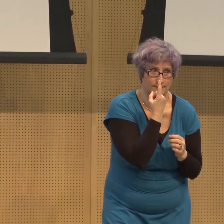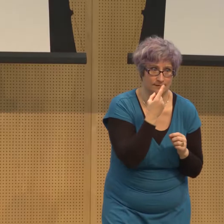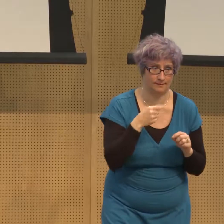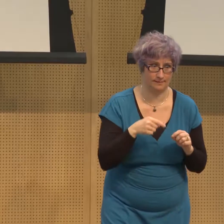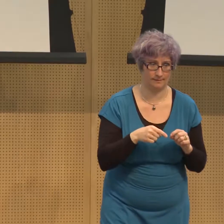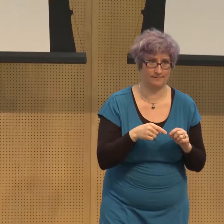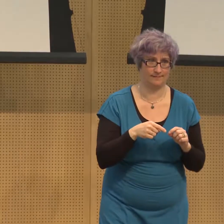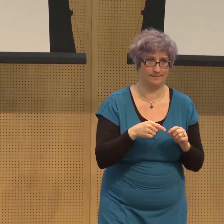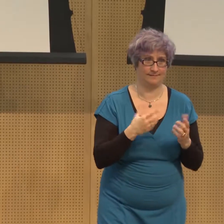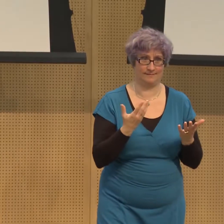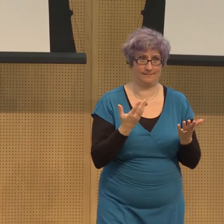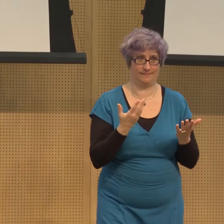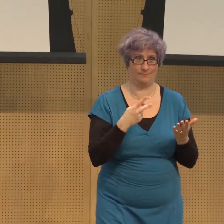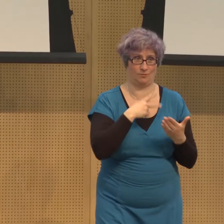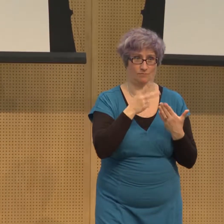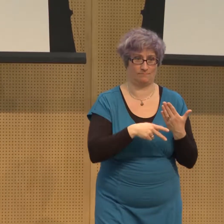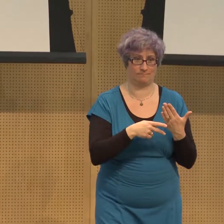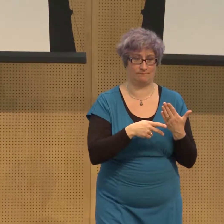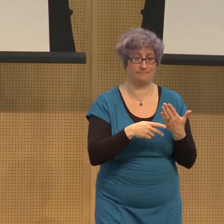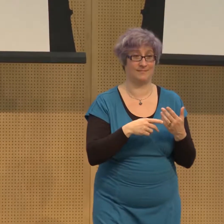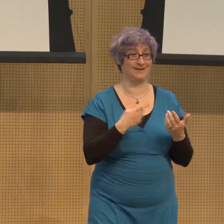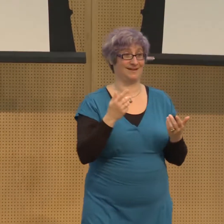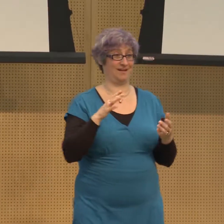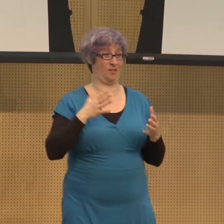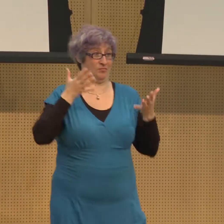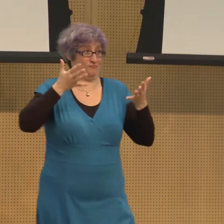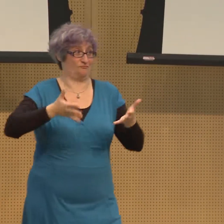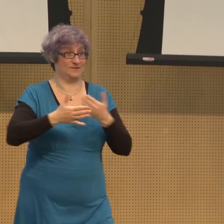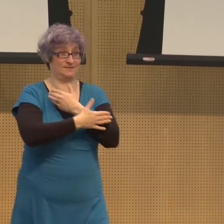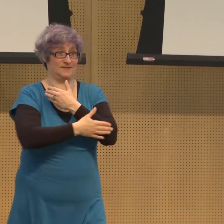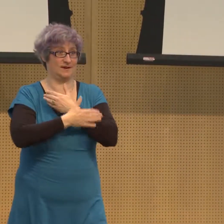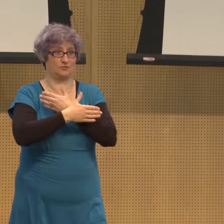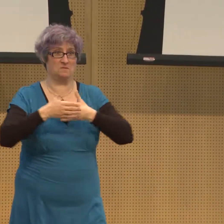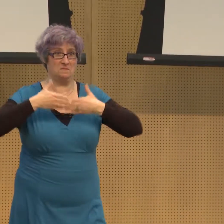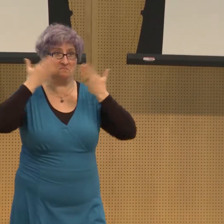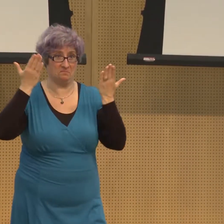and that's one, just one program.